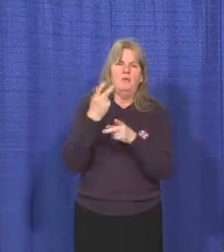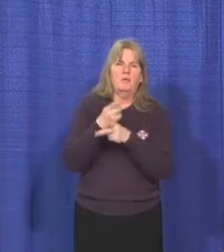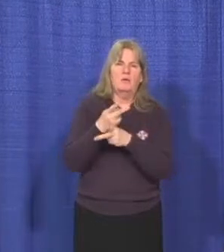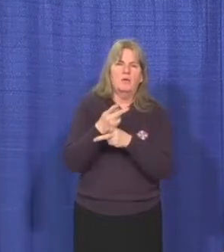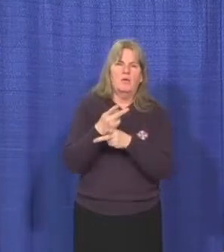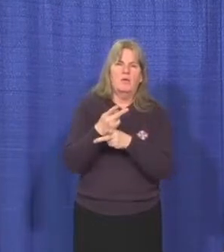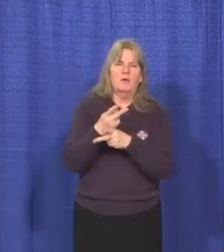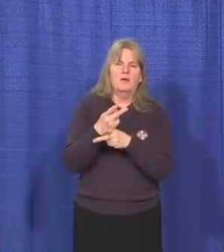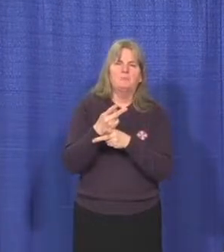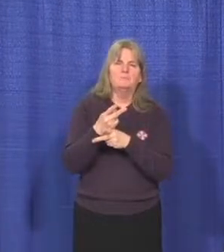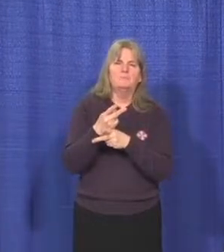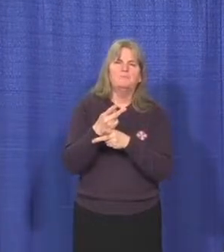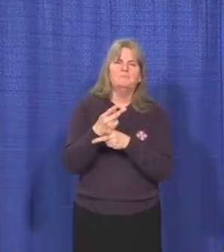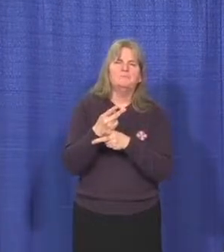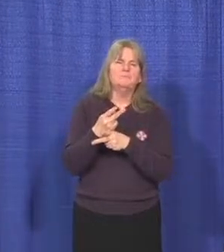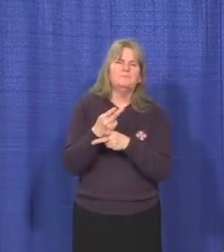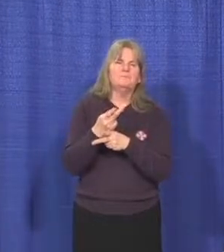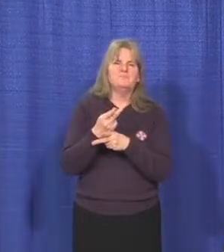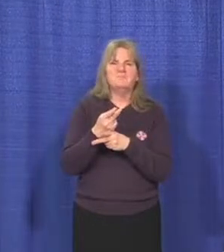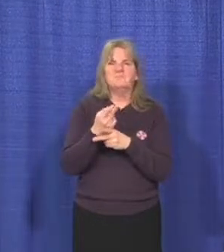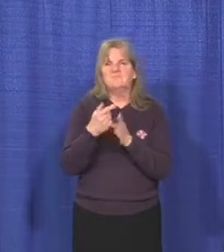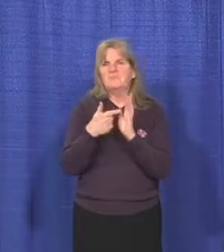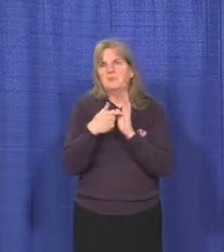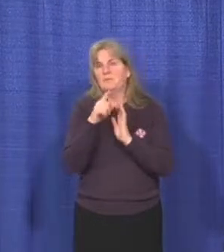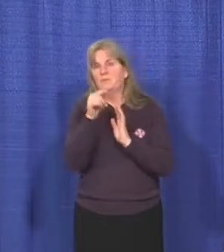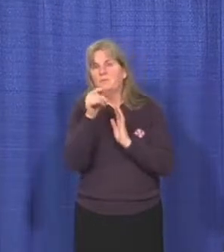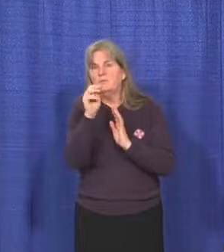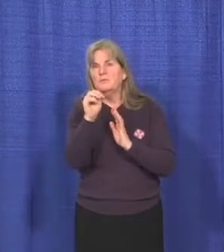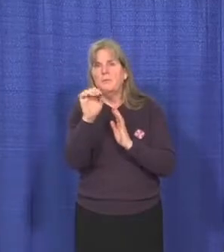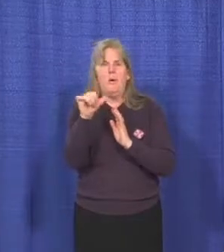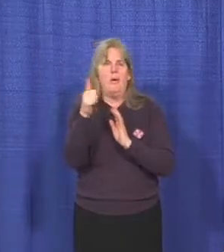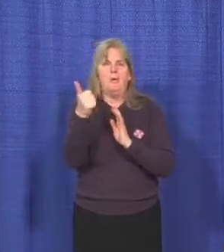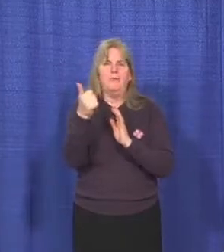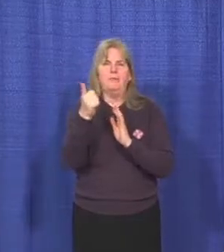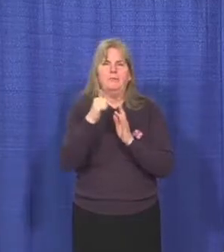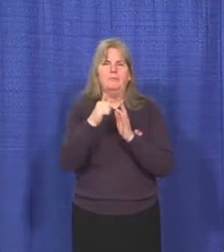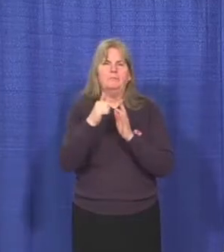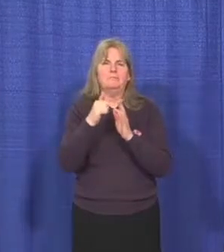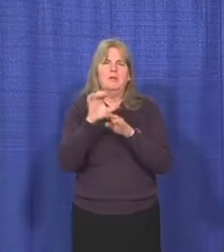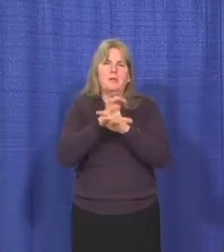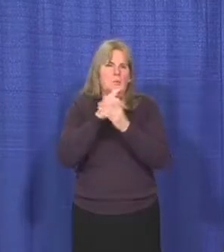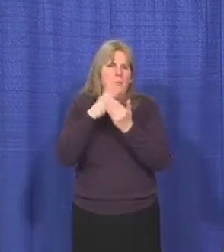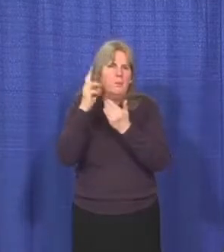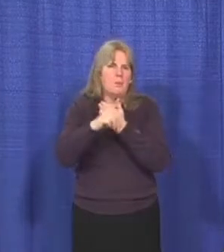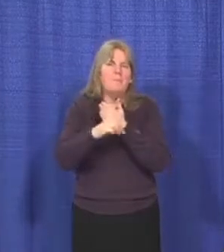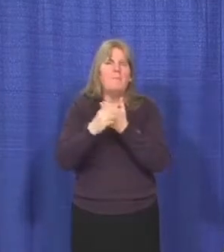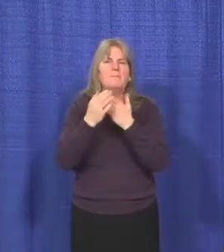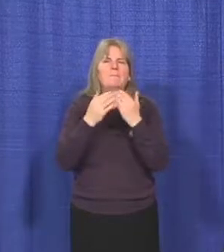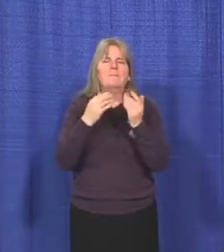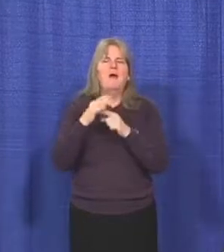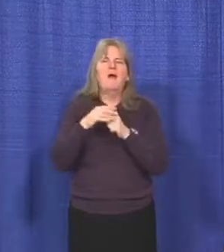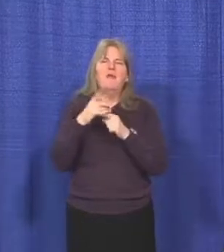technology such as Zoom or others and a lot of that is to